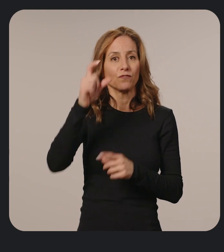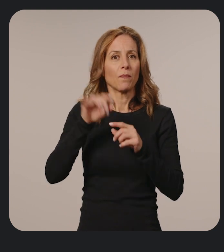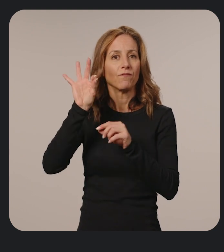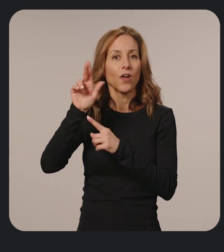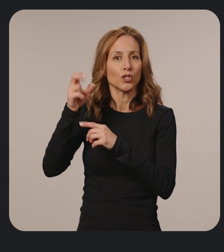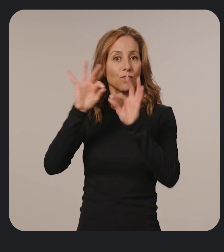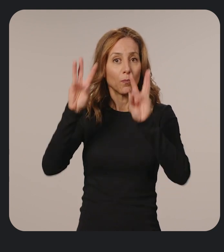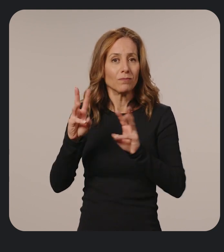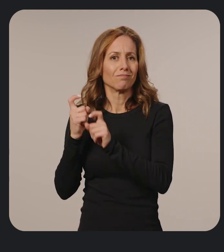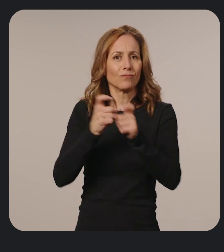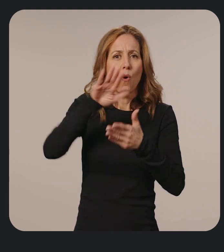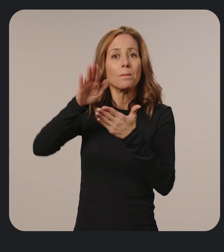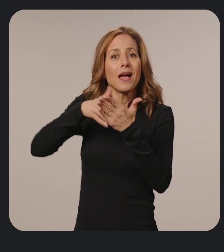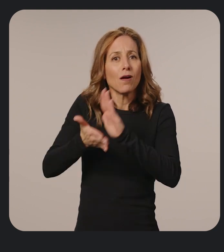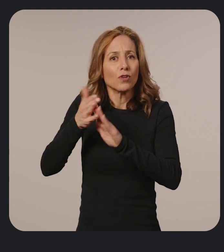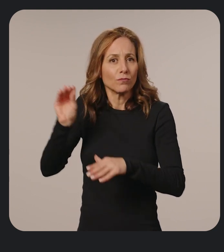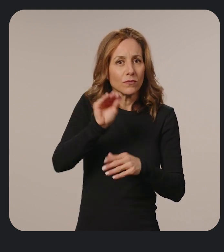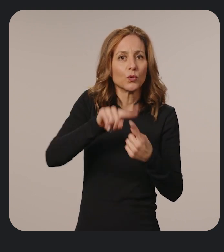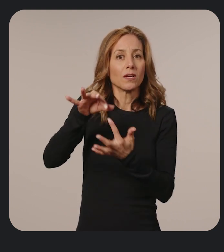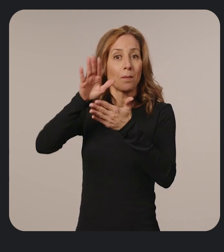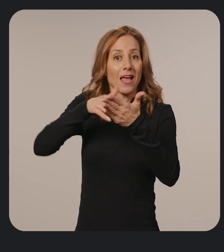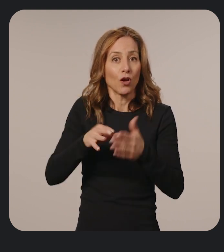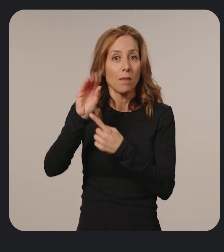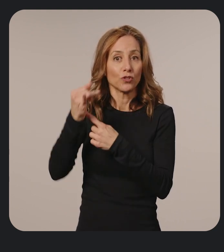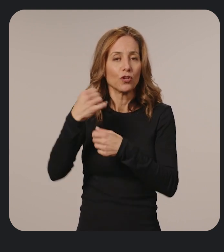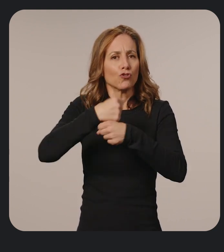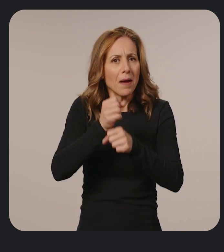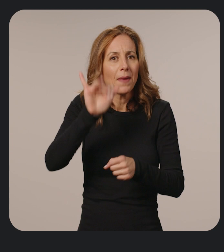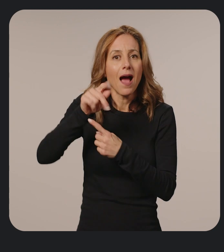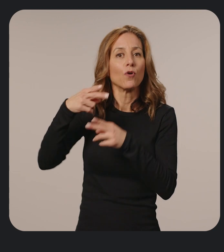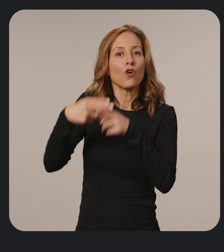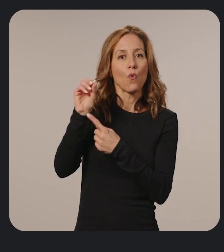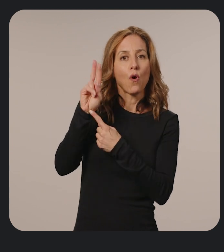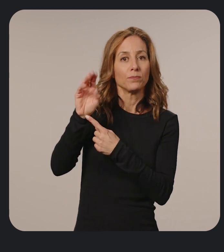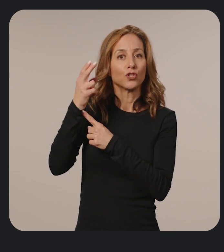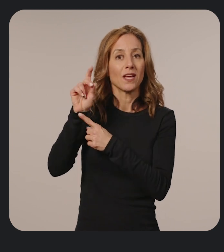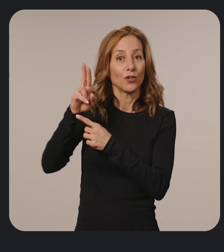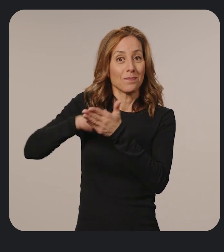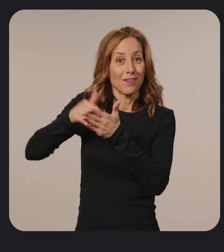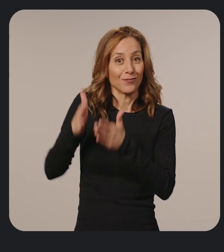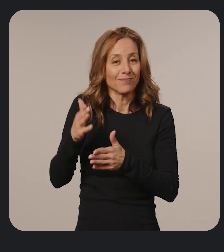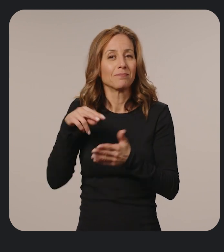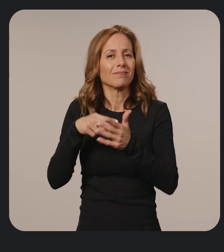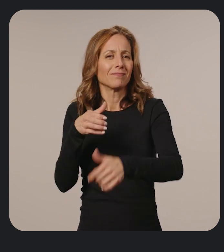and it delegates all of its painting operations to a custom painter object created by the app called OrbShaderPainter, giving it